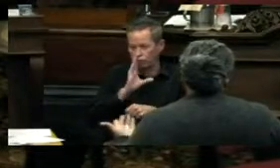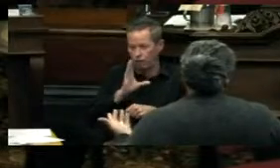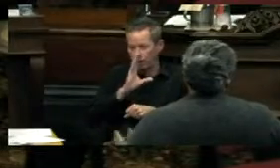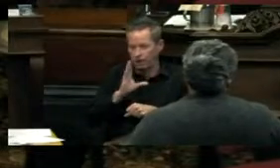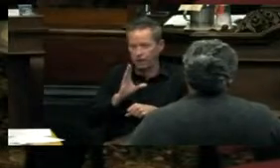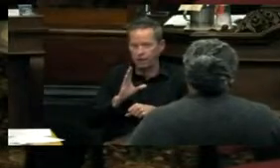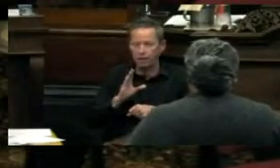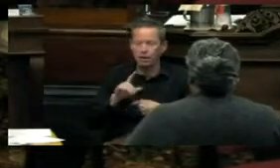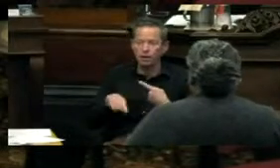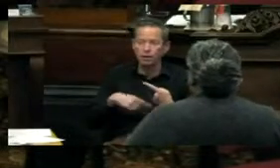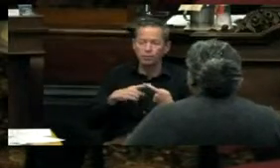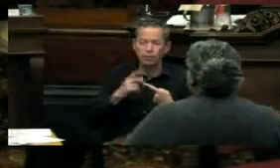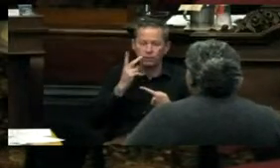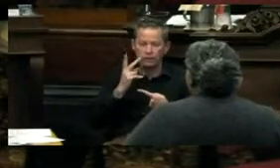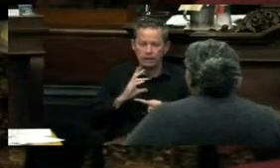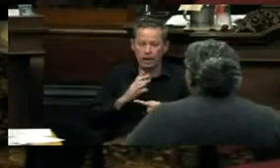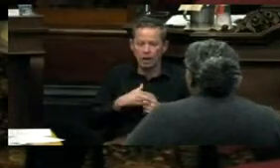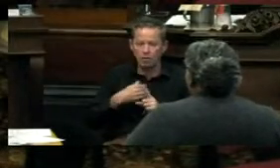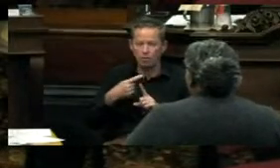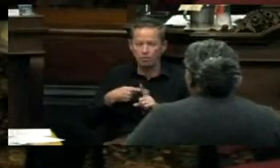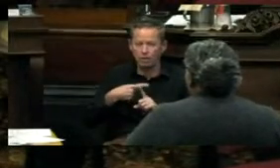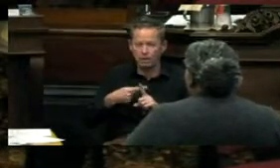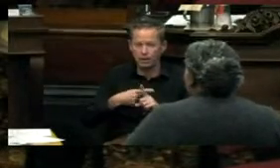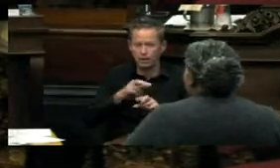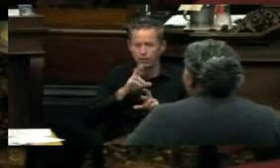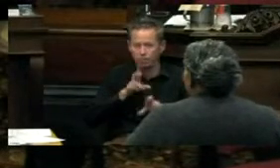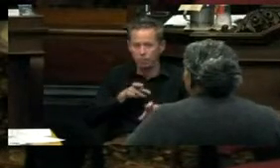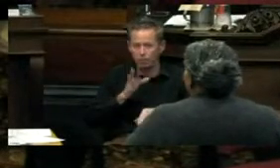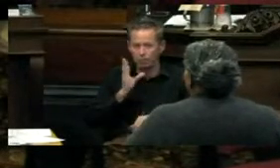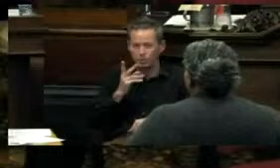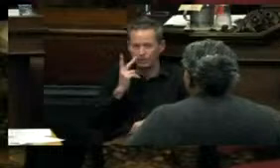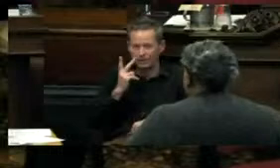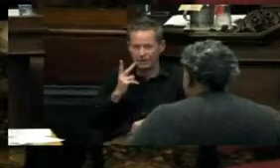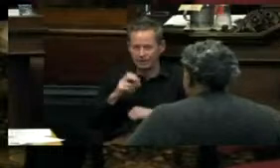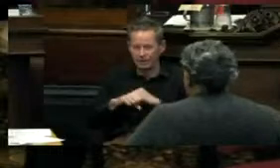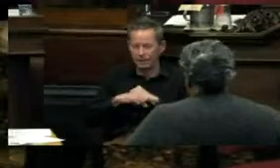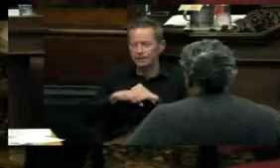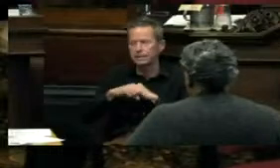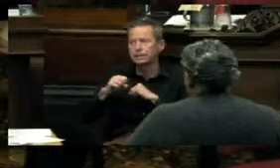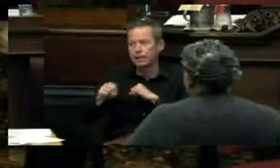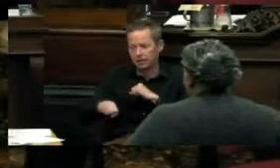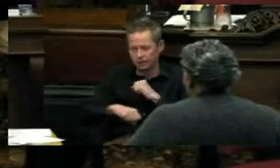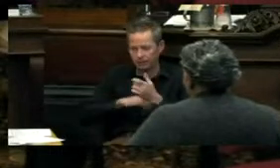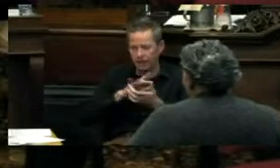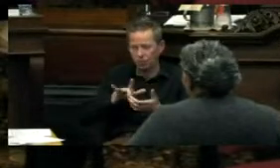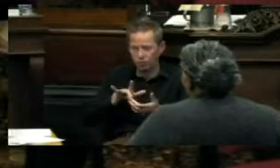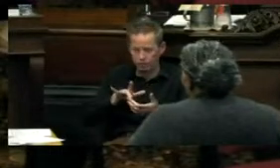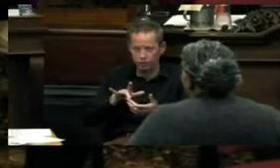someone who provides oversight. And second command. So I'm working directly. And when you